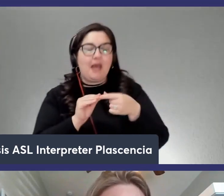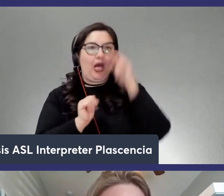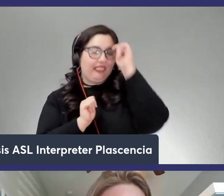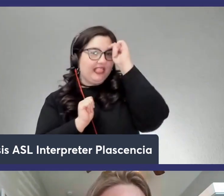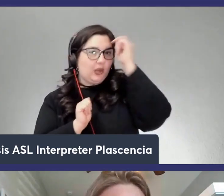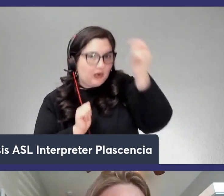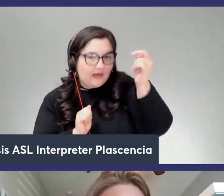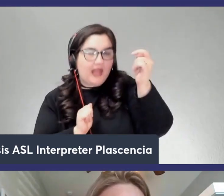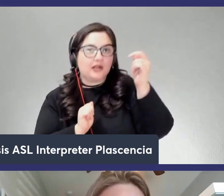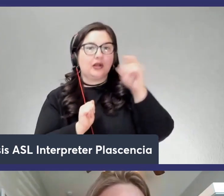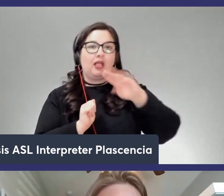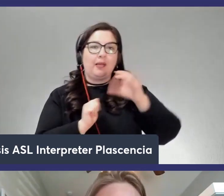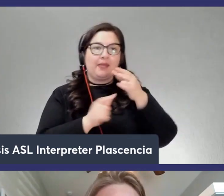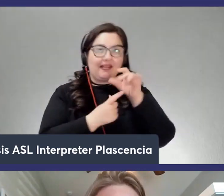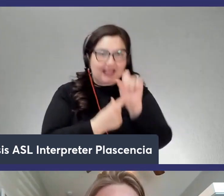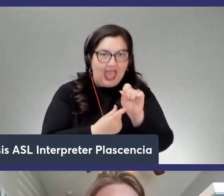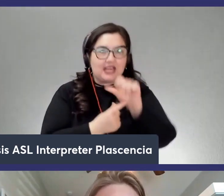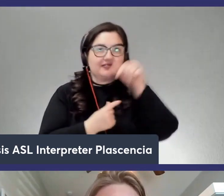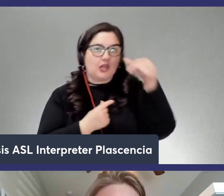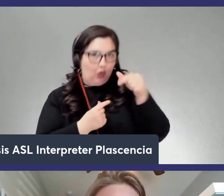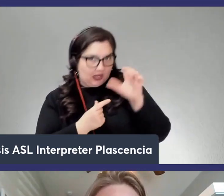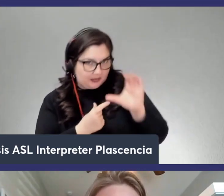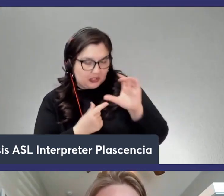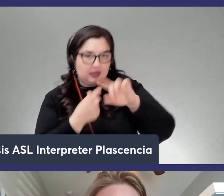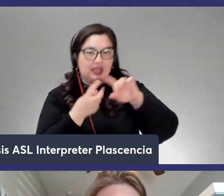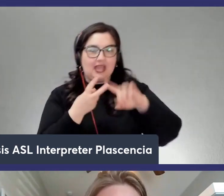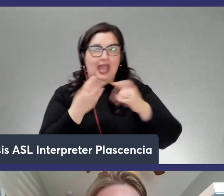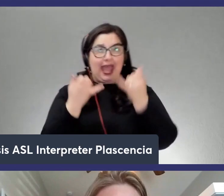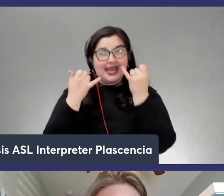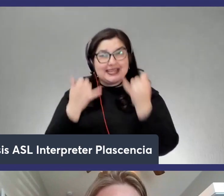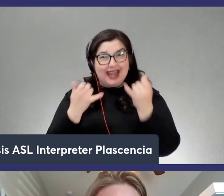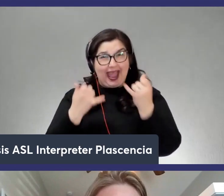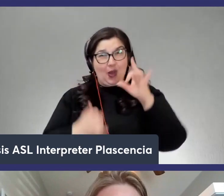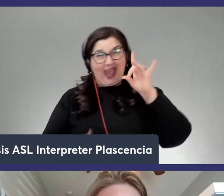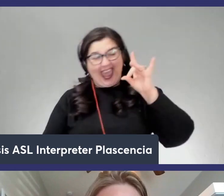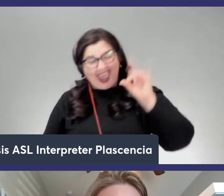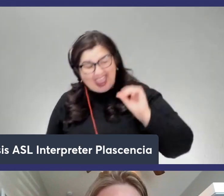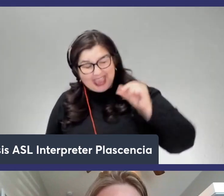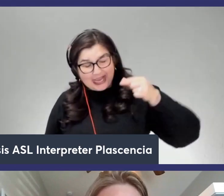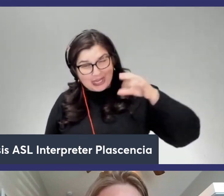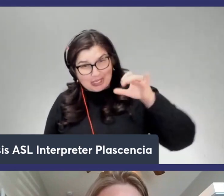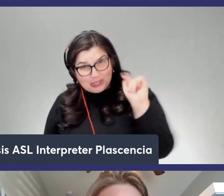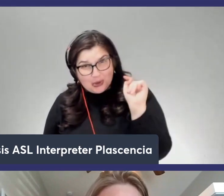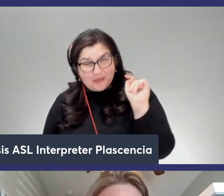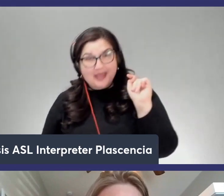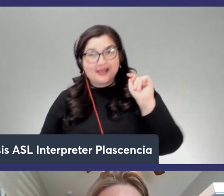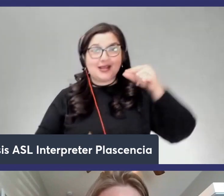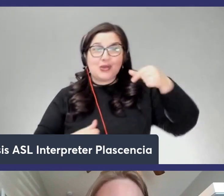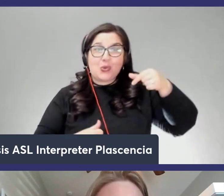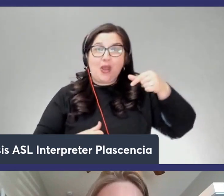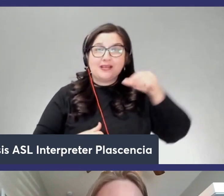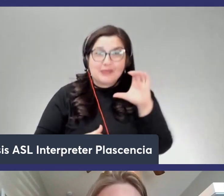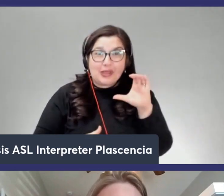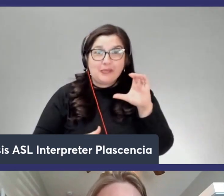and you've announced that there is now an 80-qubit quantum computer available on AWS.